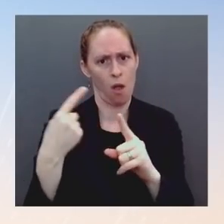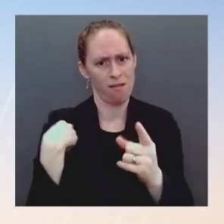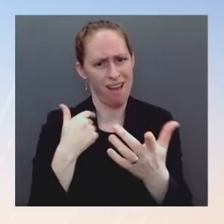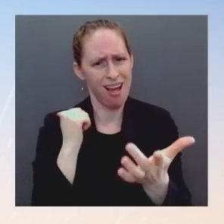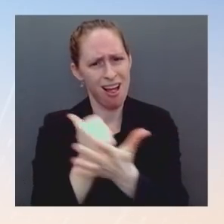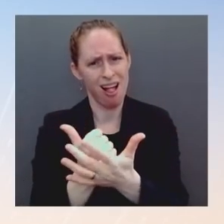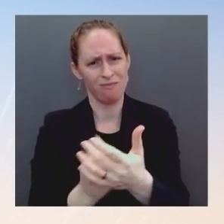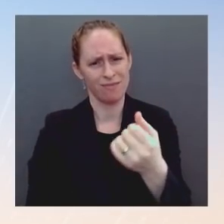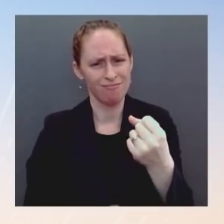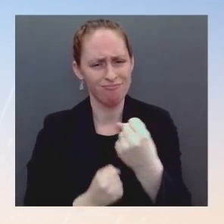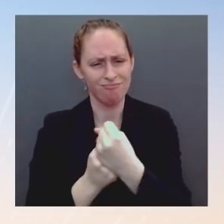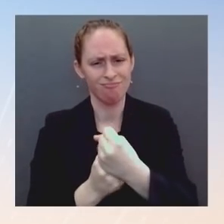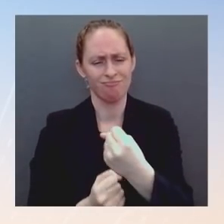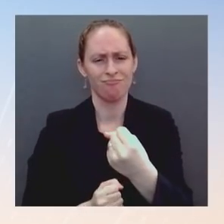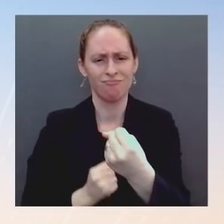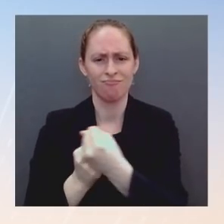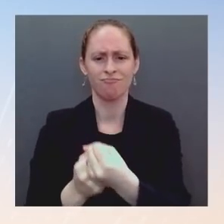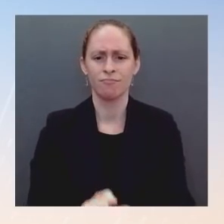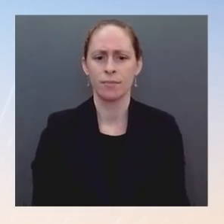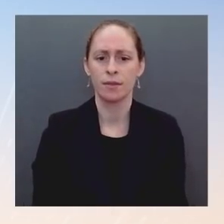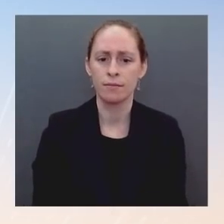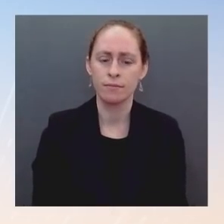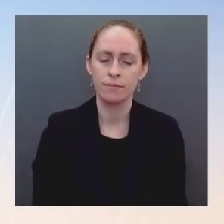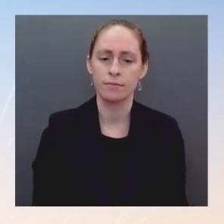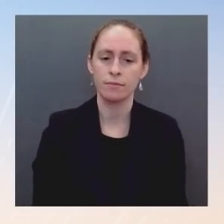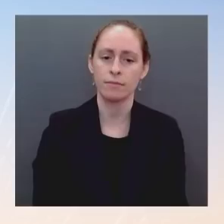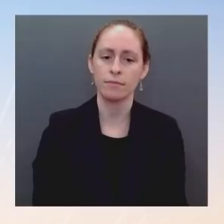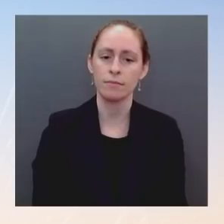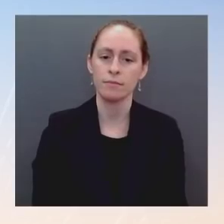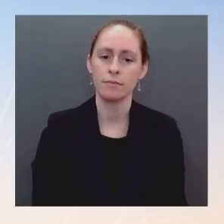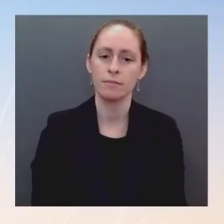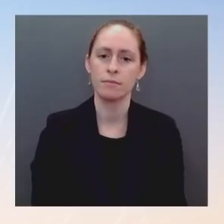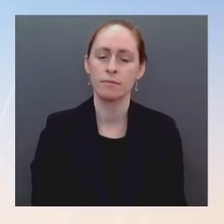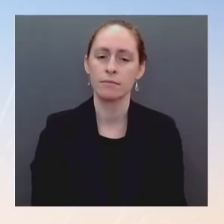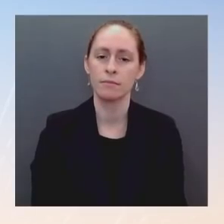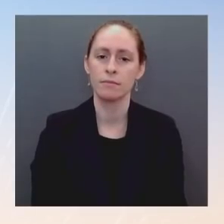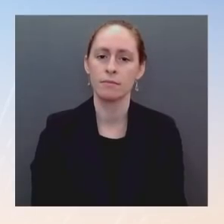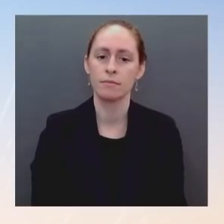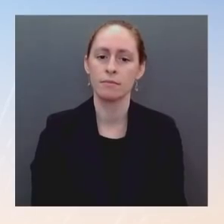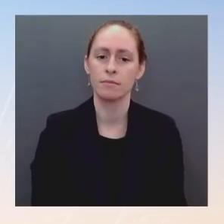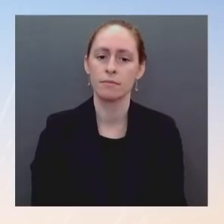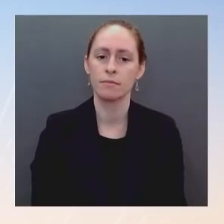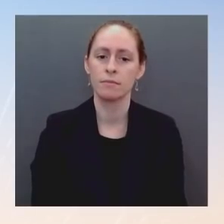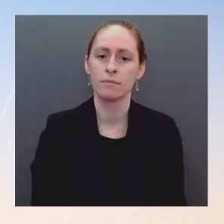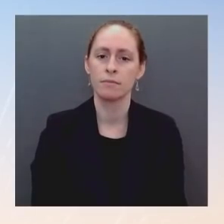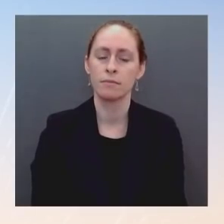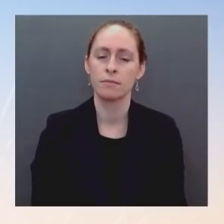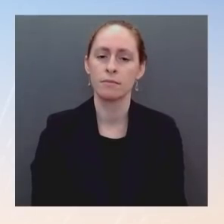But that doesn't change -- if you look at the overarching graph of, like, how much federal assistance is going, that it's a natural drop